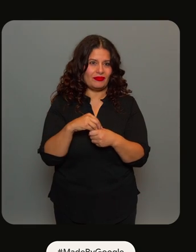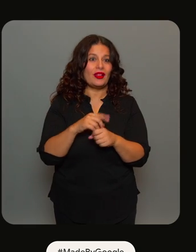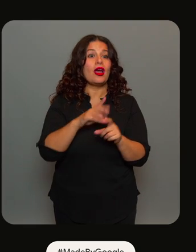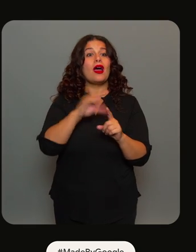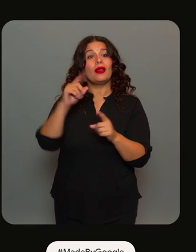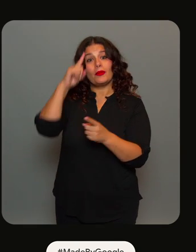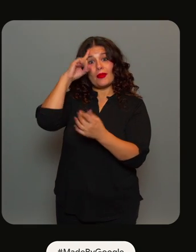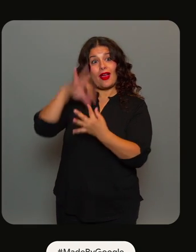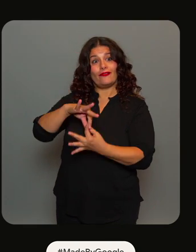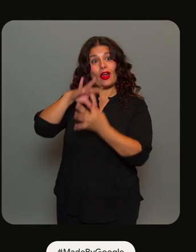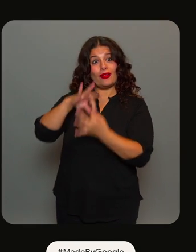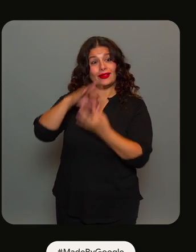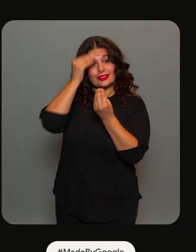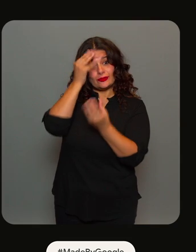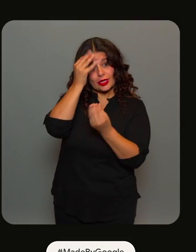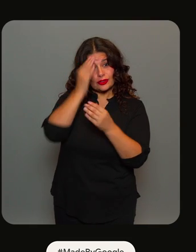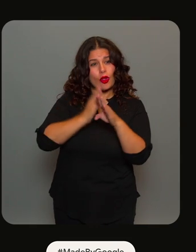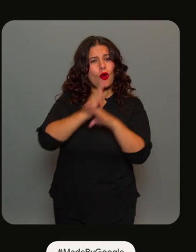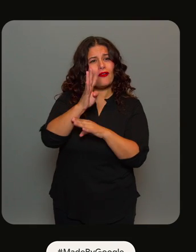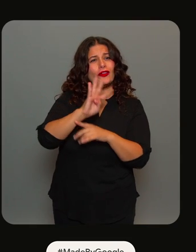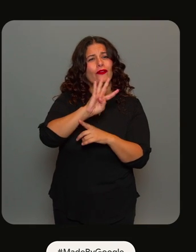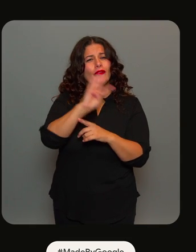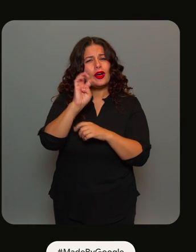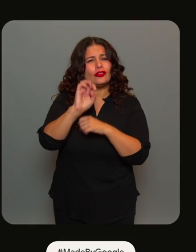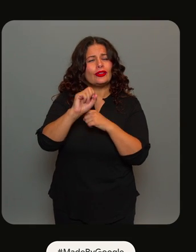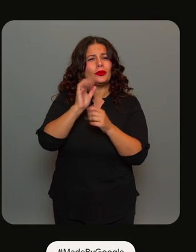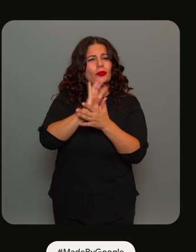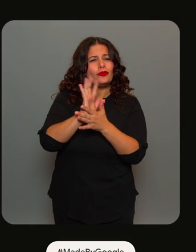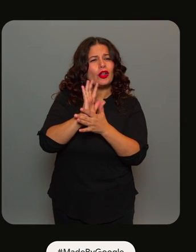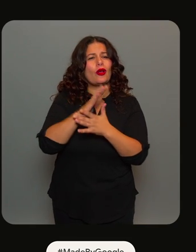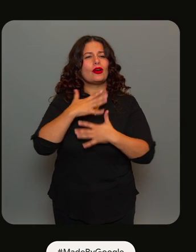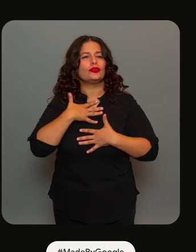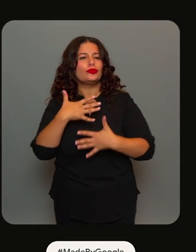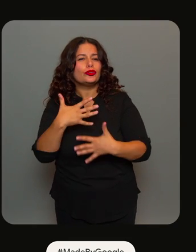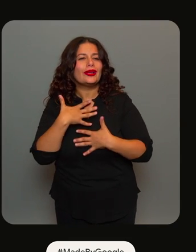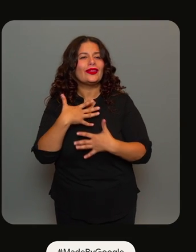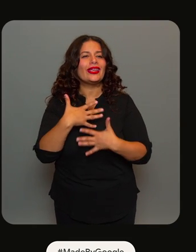content, like guided breathing, sleep stories and relaxing sounds.